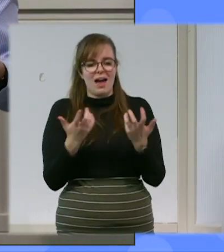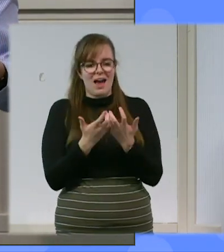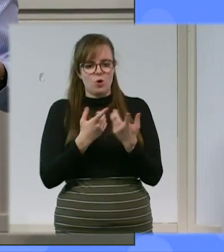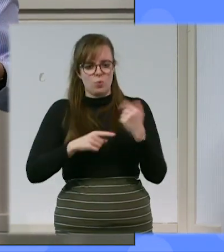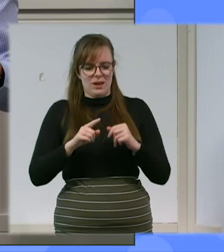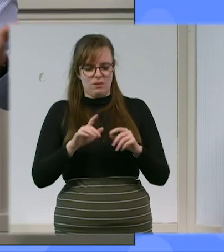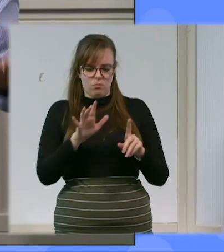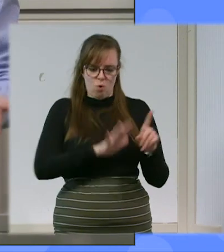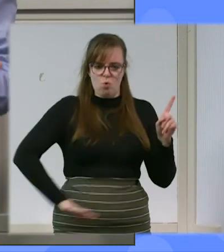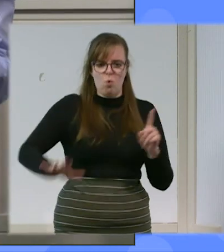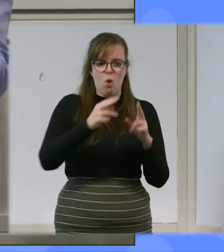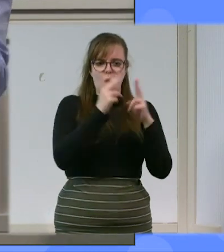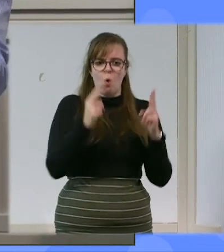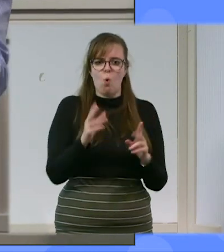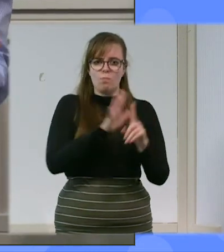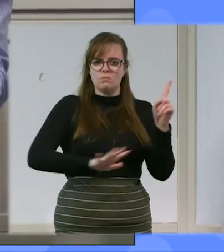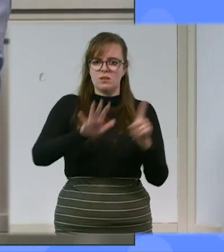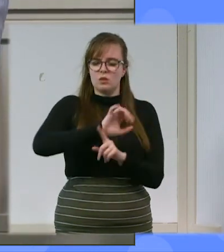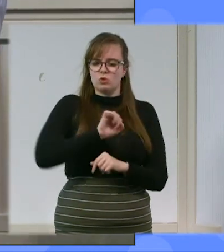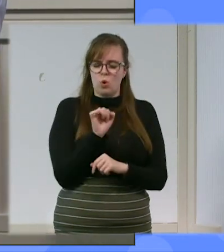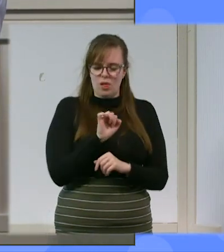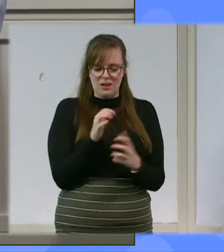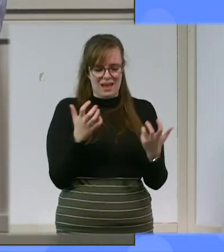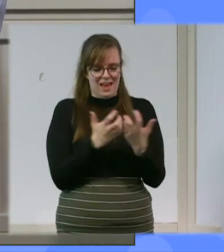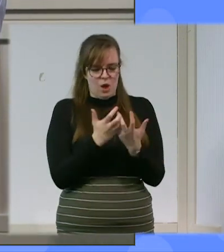country and start to say how do we get all of them to come up to a certain